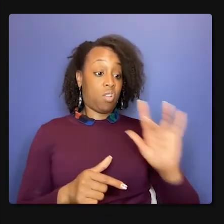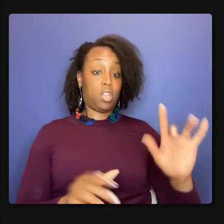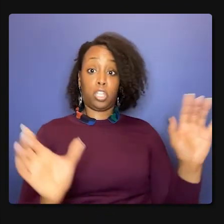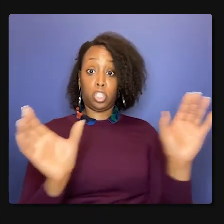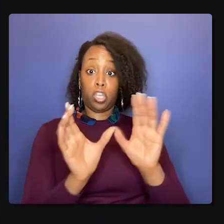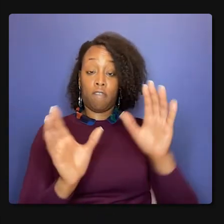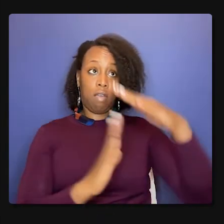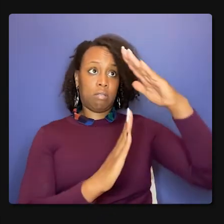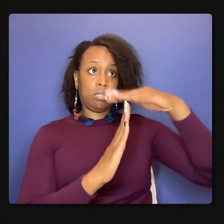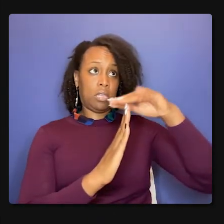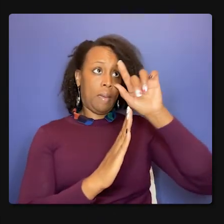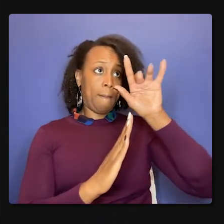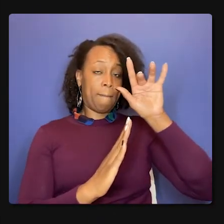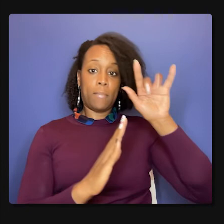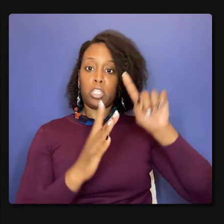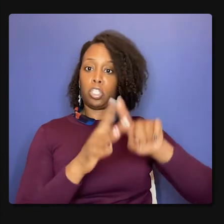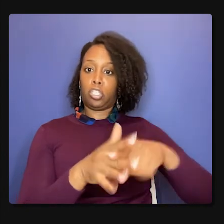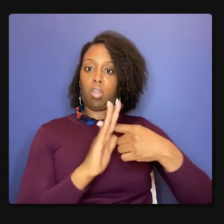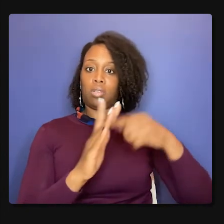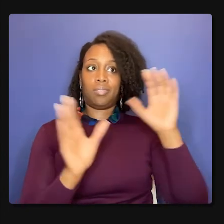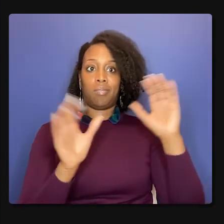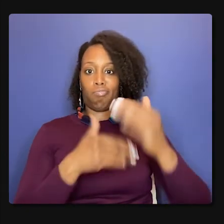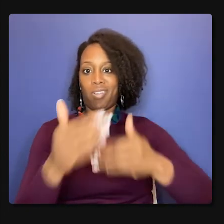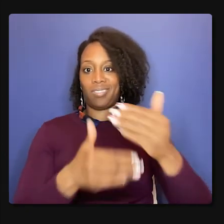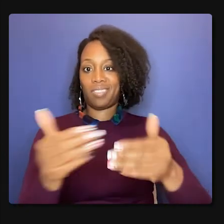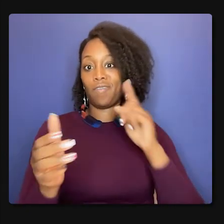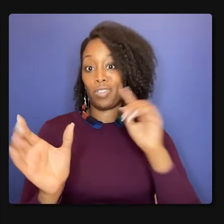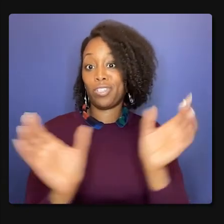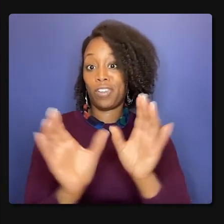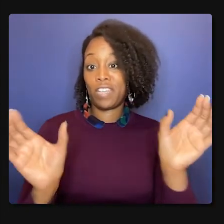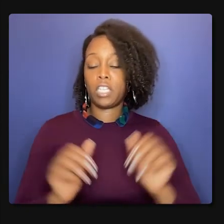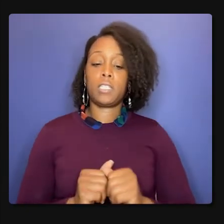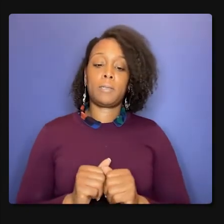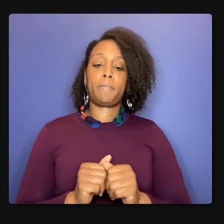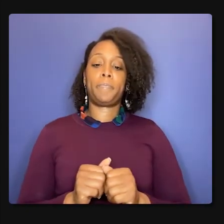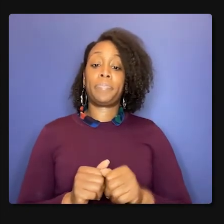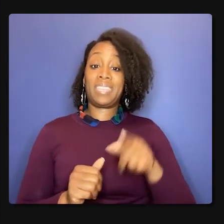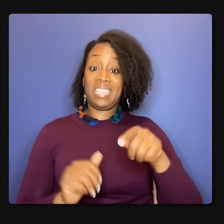Then you click Certify up at the top to trigger the certification process.